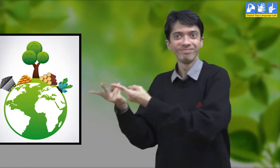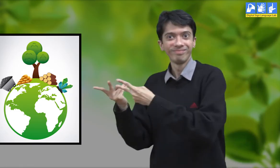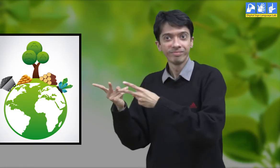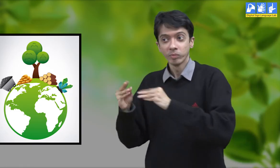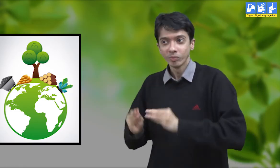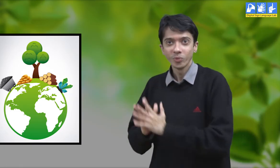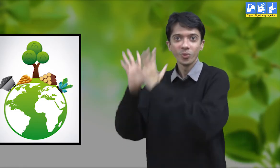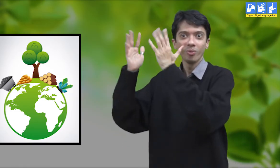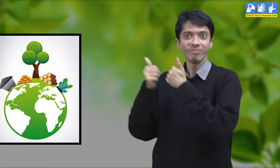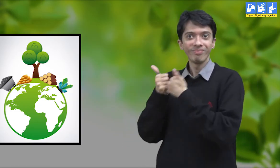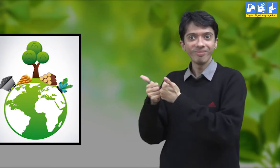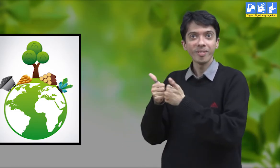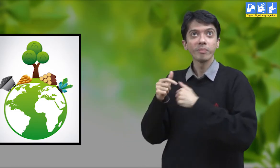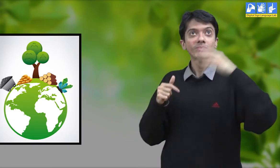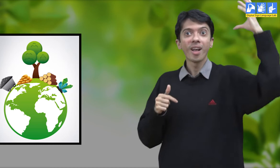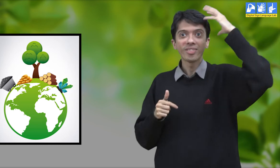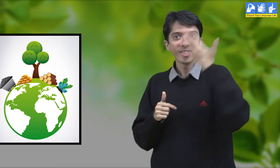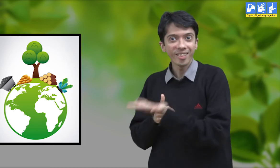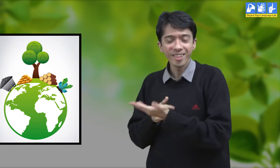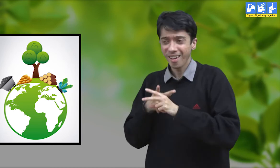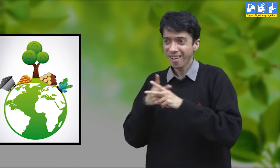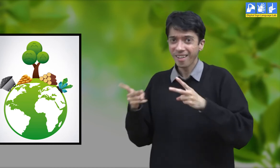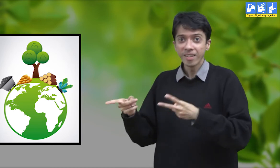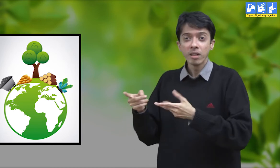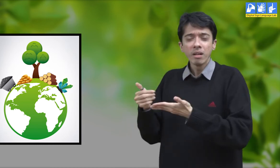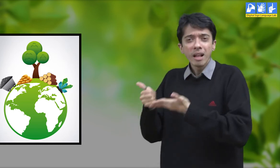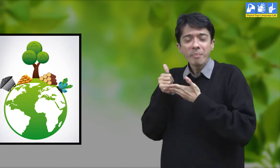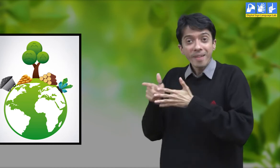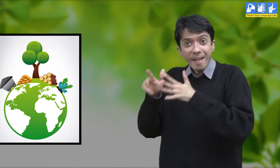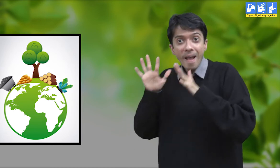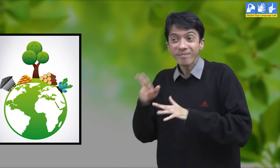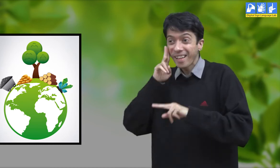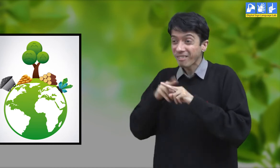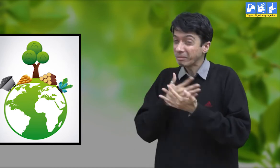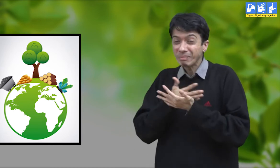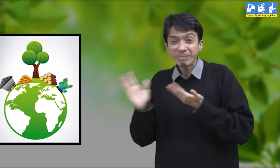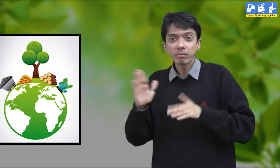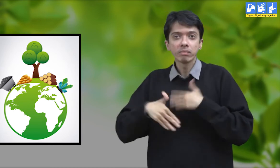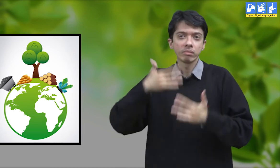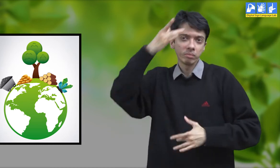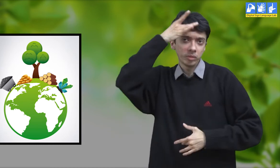As as a tree grows, it absorbs carbon di oxide from the air through a process called photosynthesis.